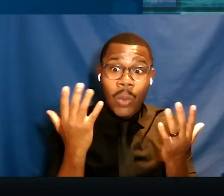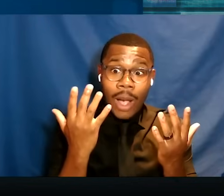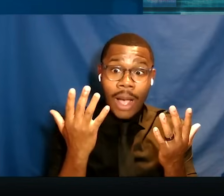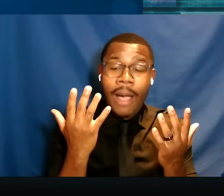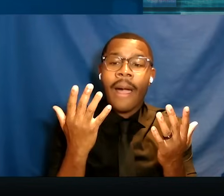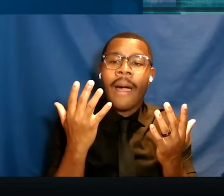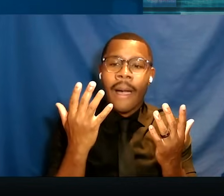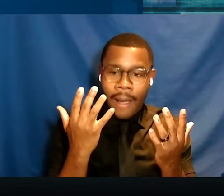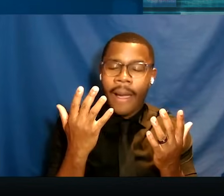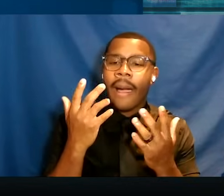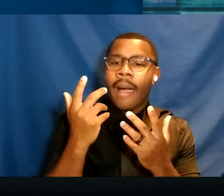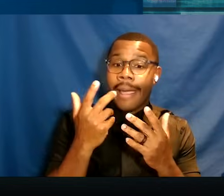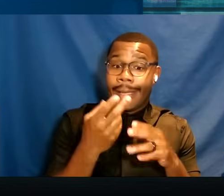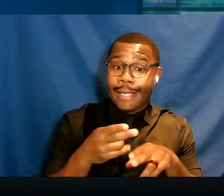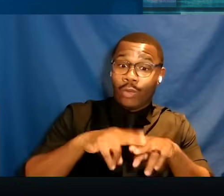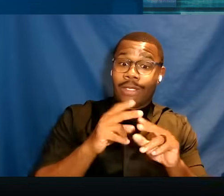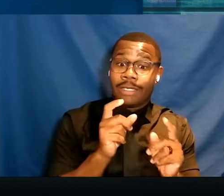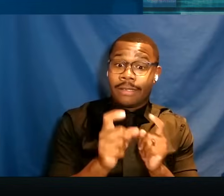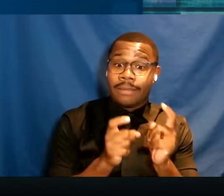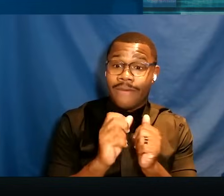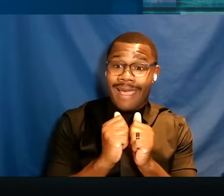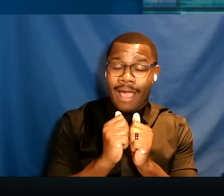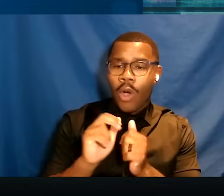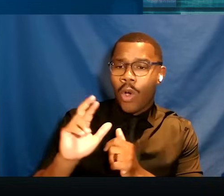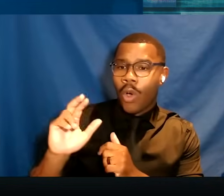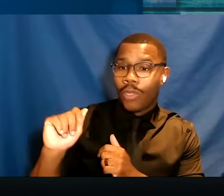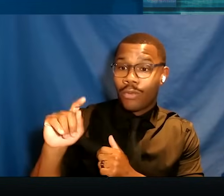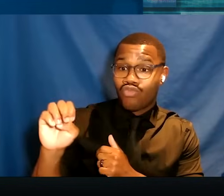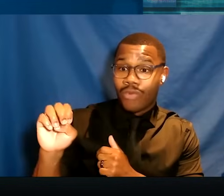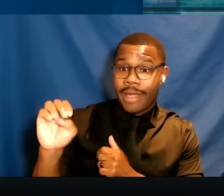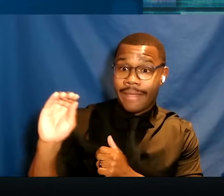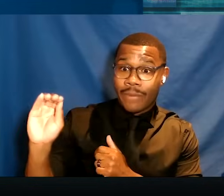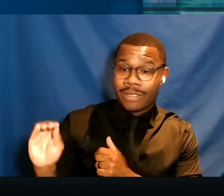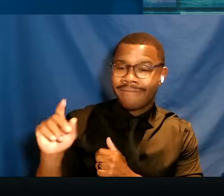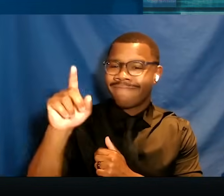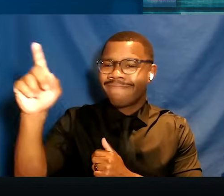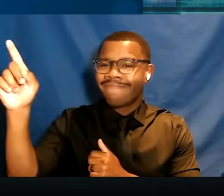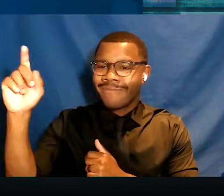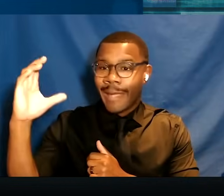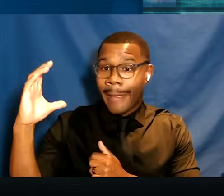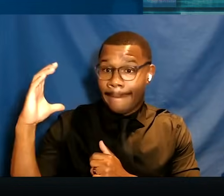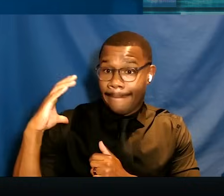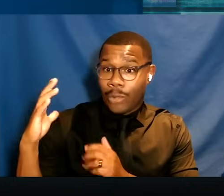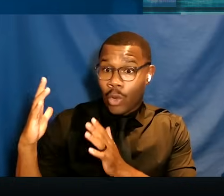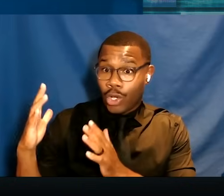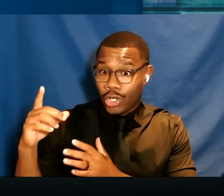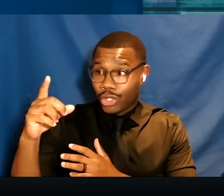by raising the contribution rate, the percentage that the employers pay. But because in both the SAG-AFTRA Health Plan